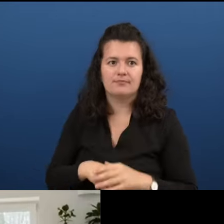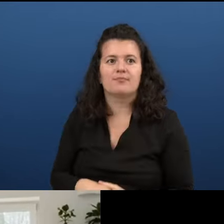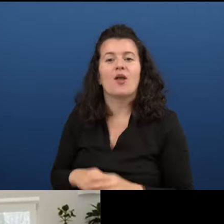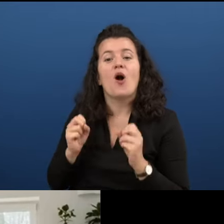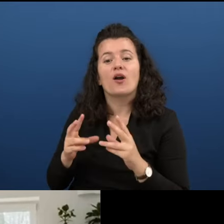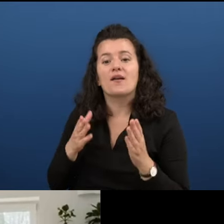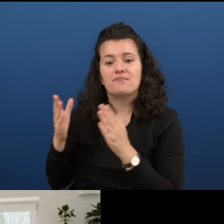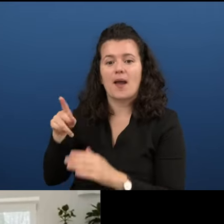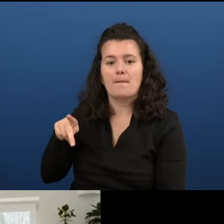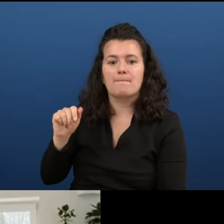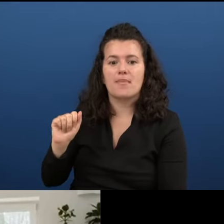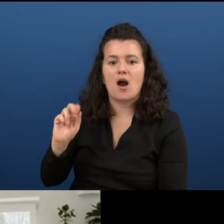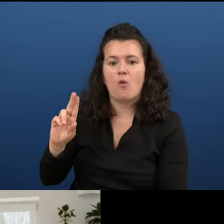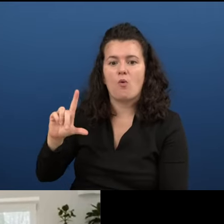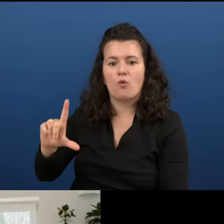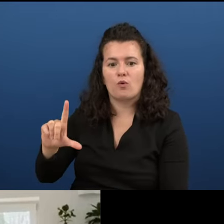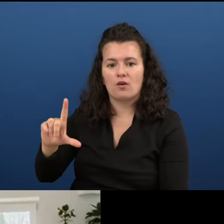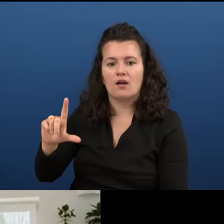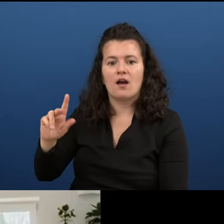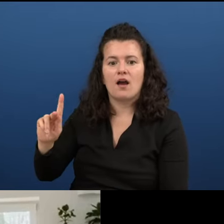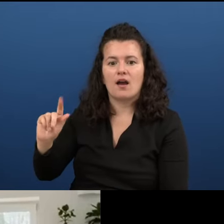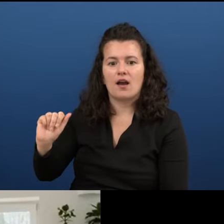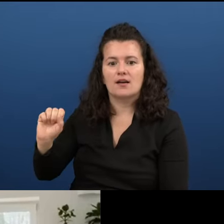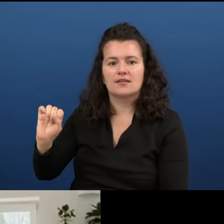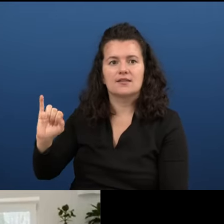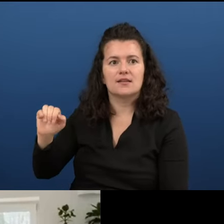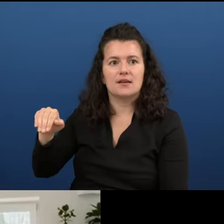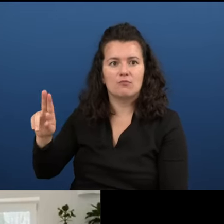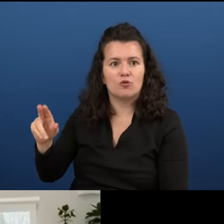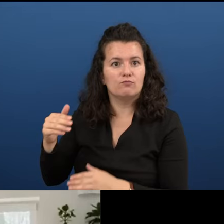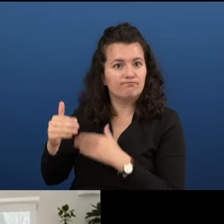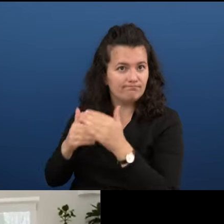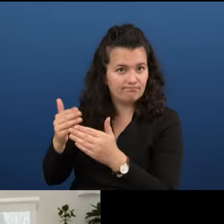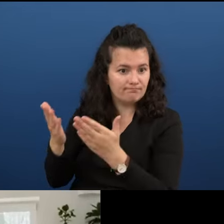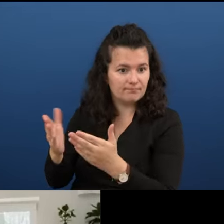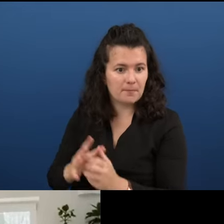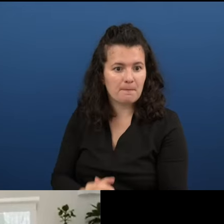you work at Safari calm, a leading telecom company in East Africa, strongly supporting